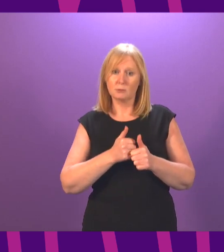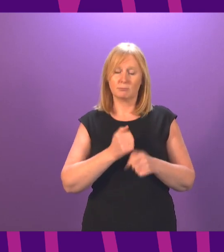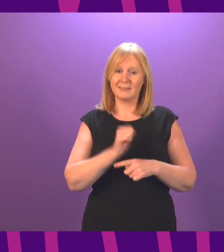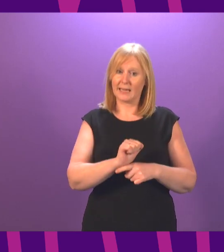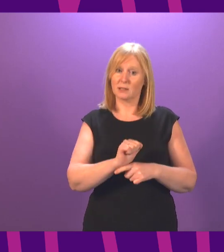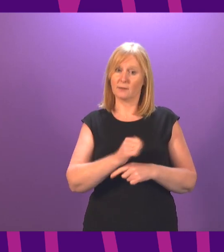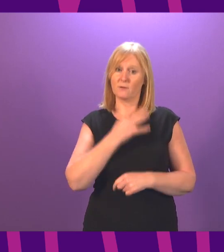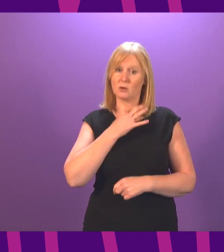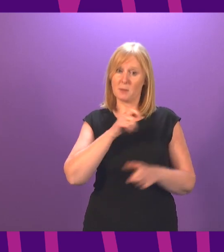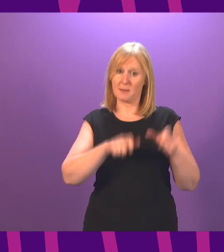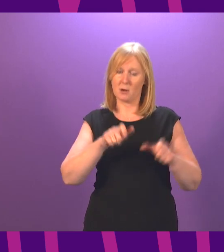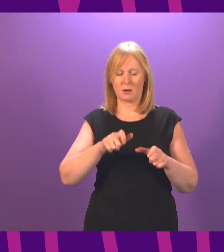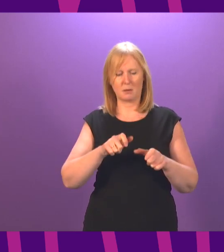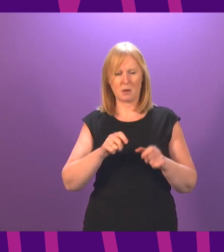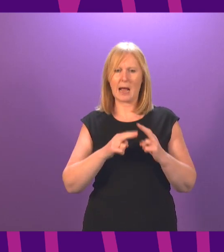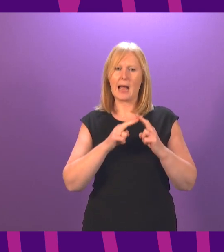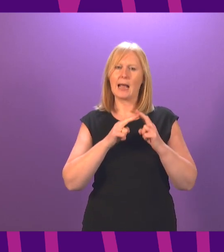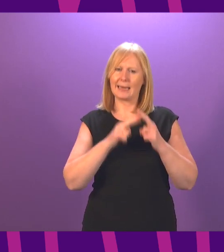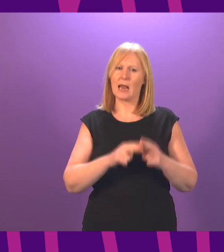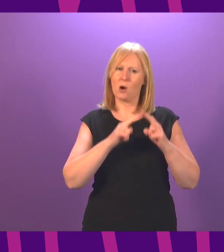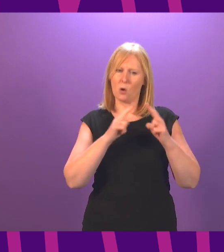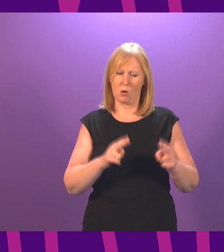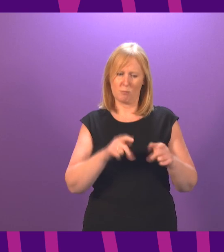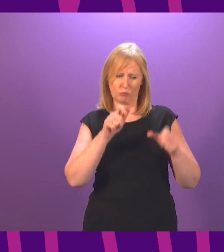but care home residents deserve better than this.